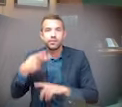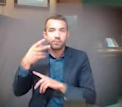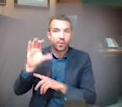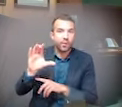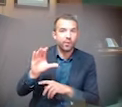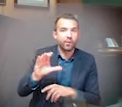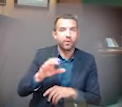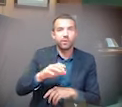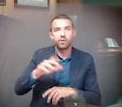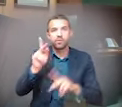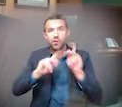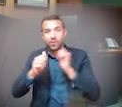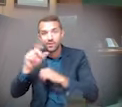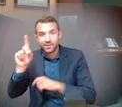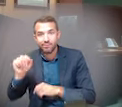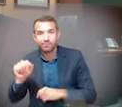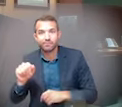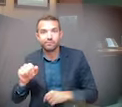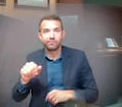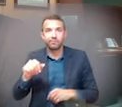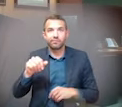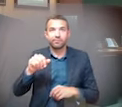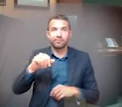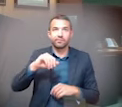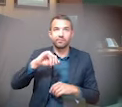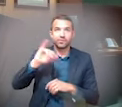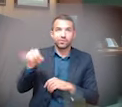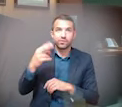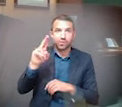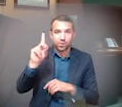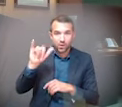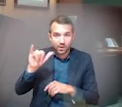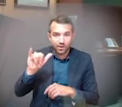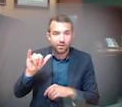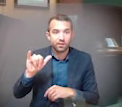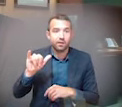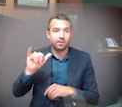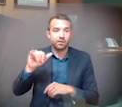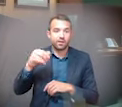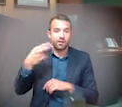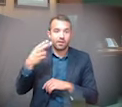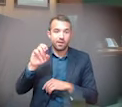And it was interesting, Judy Heumann talked about this yesterday, that 50